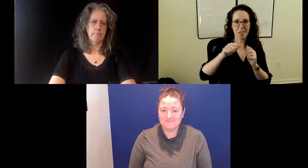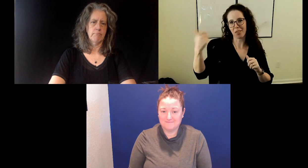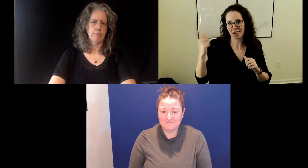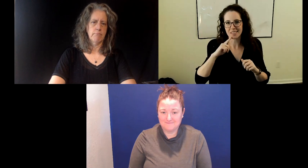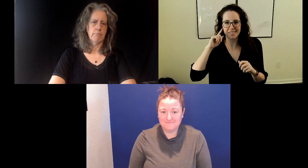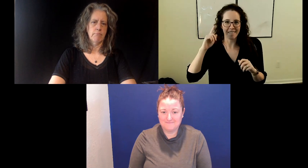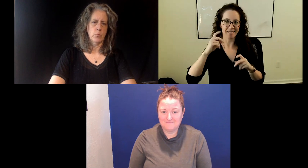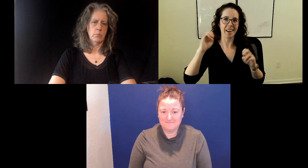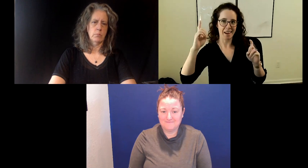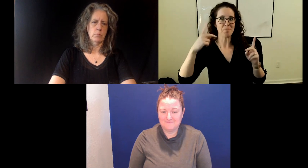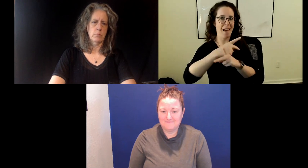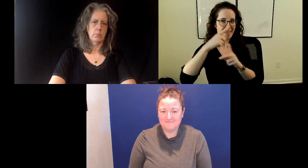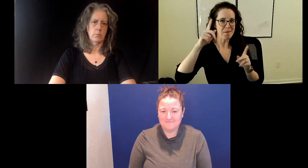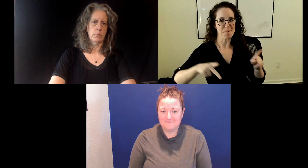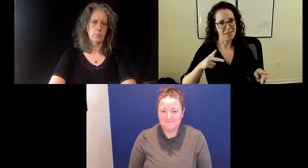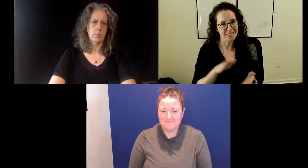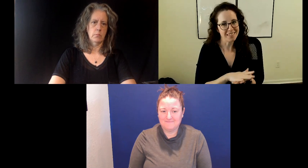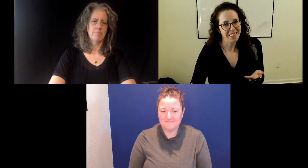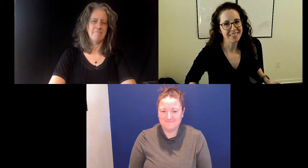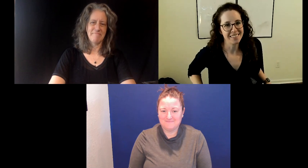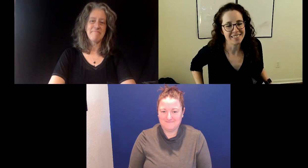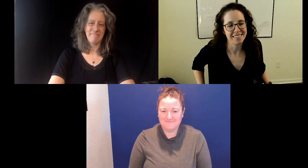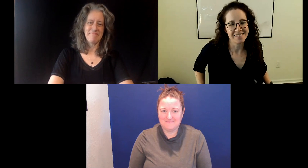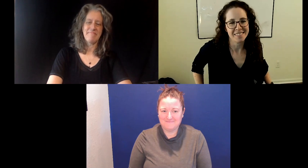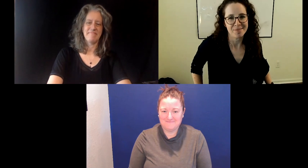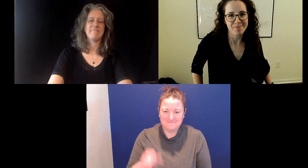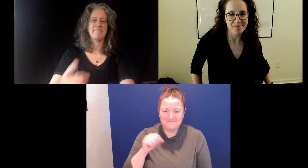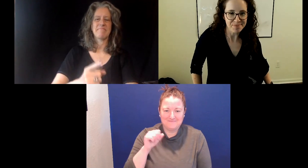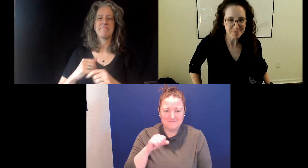opportunity to talk with everybody and get ideas about deaf education and math this is really nice